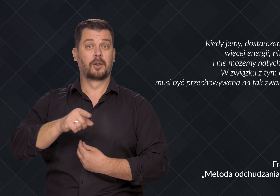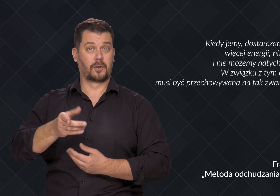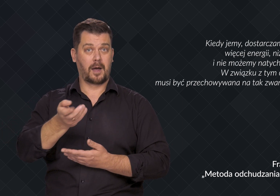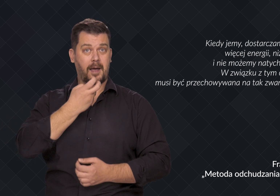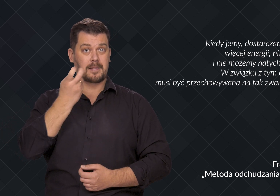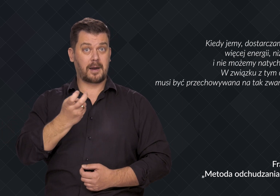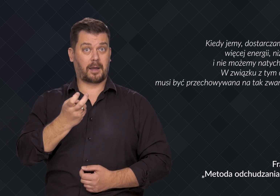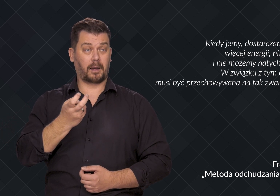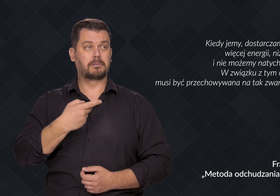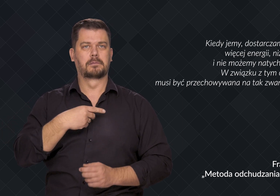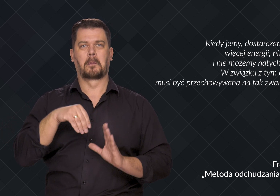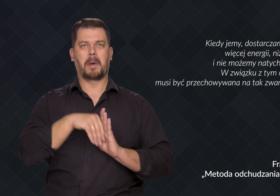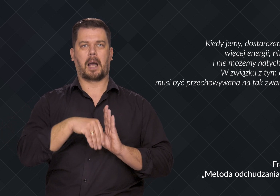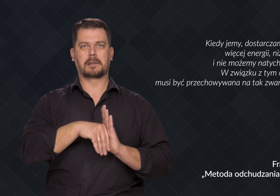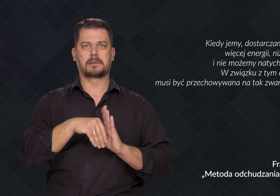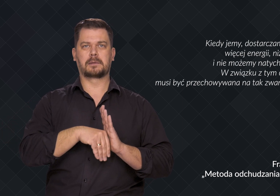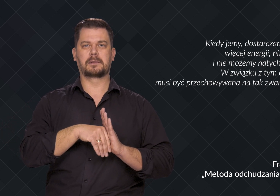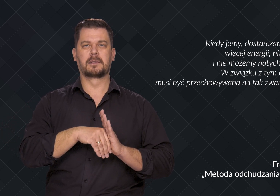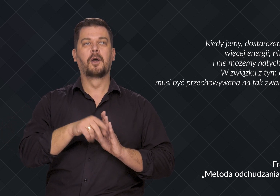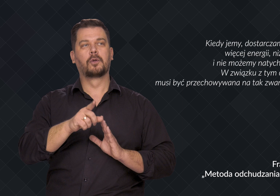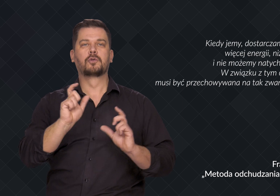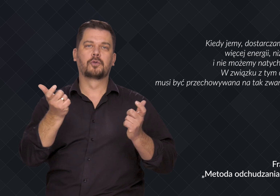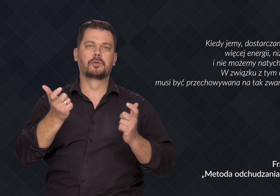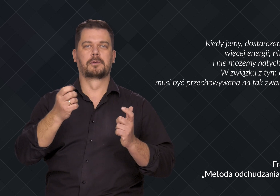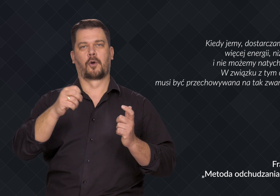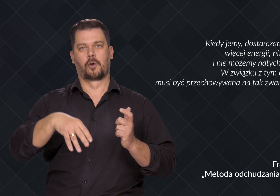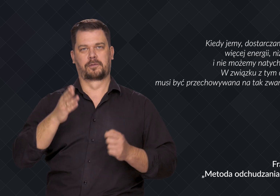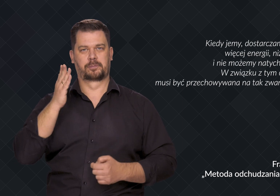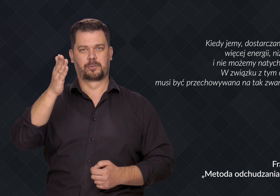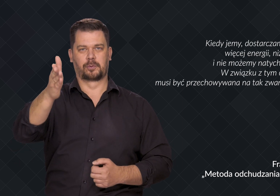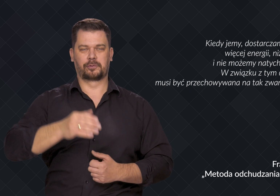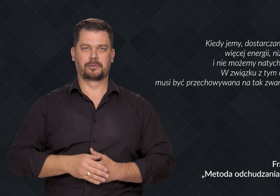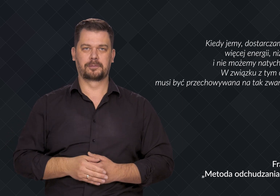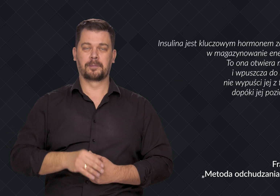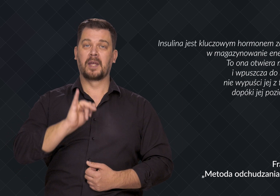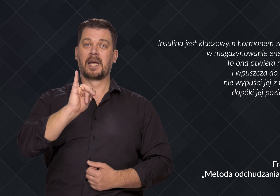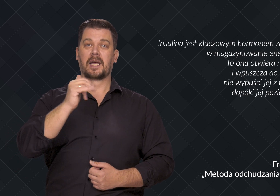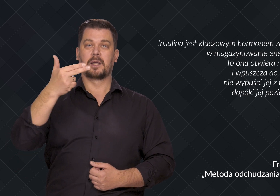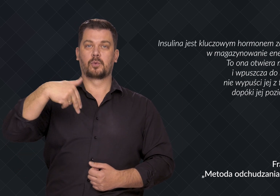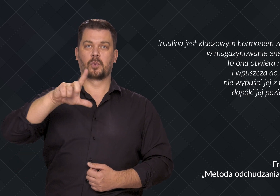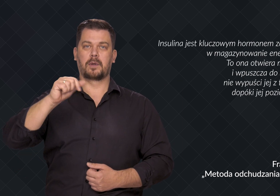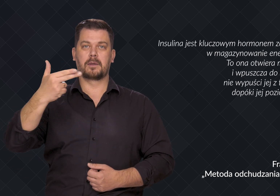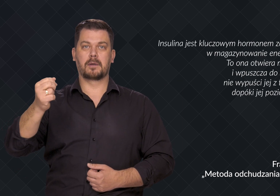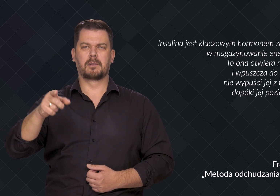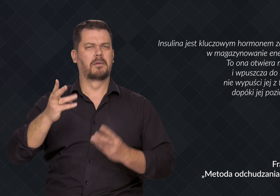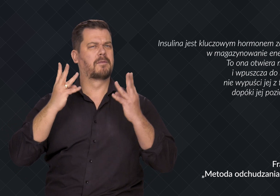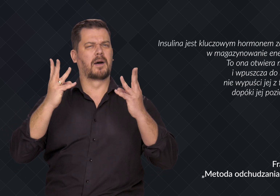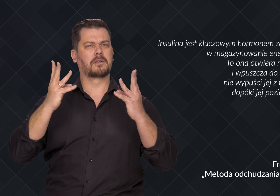Therefore, some of this energy must be stored for so-called rainy days. Insulin is the key hormone